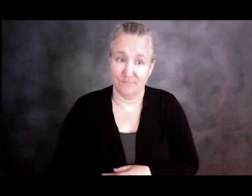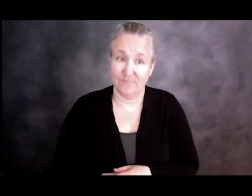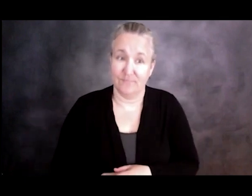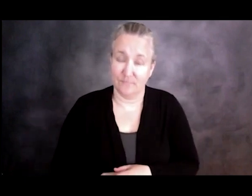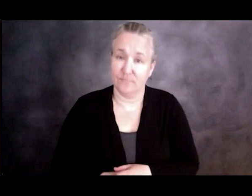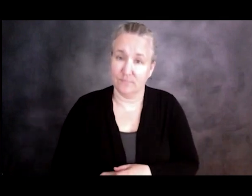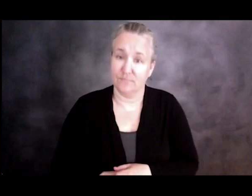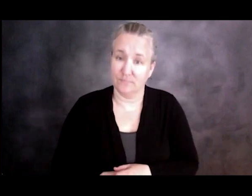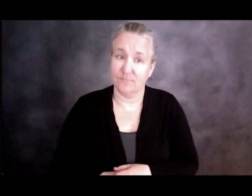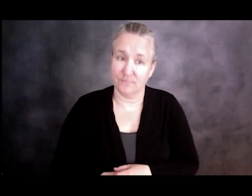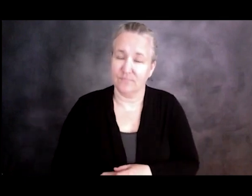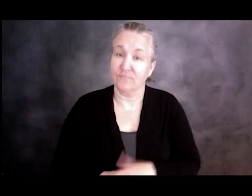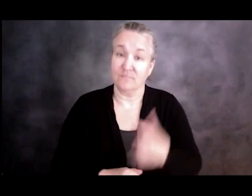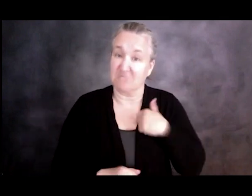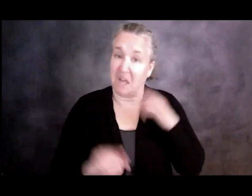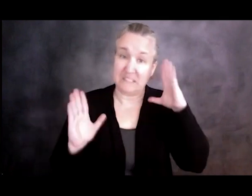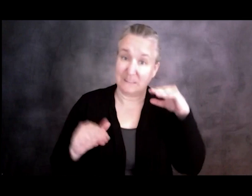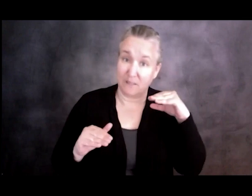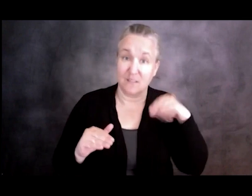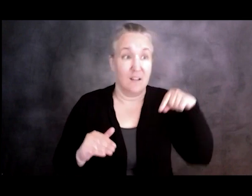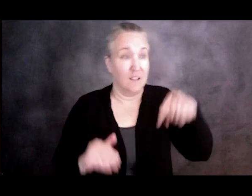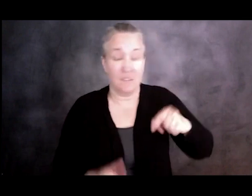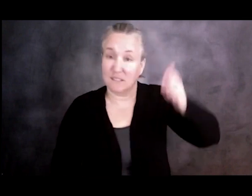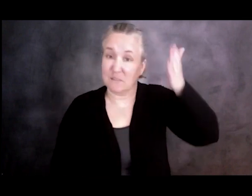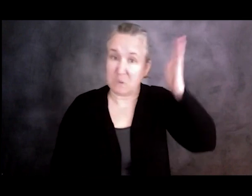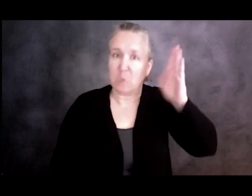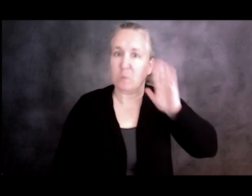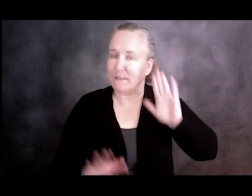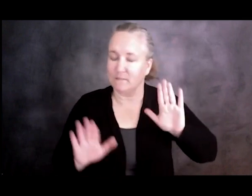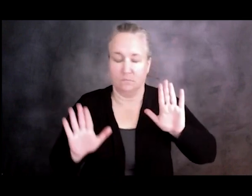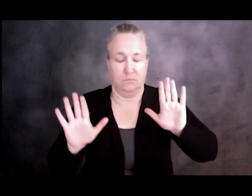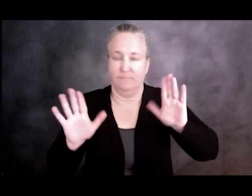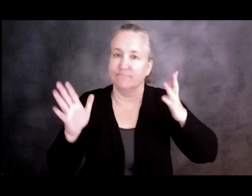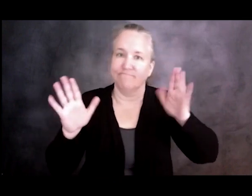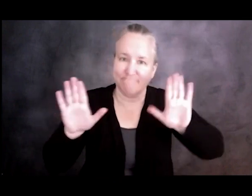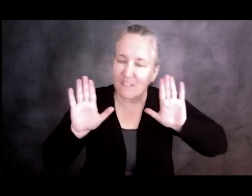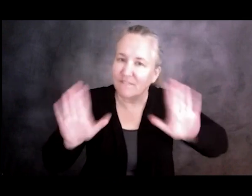expect to be a fantastic and engaging evening or afternoon.